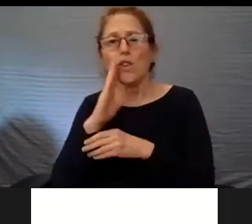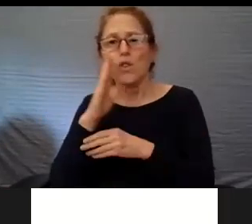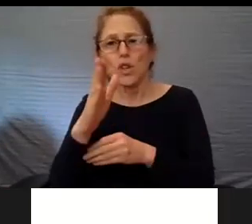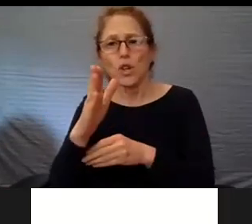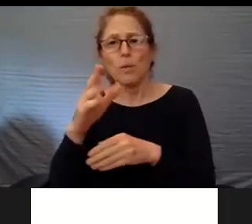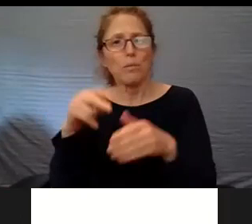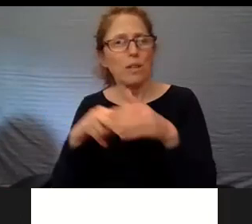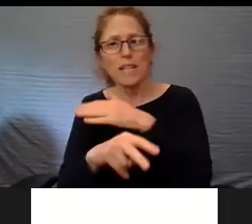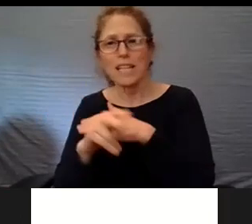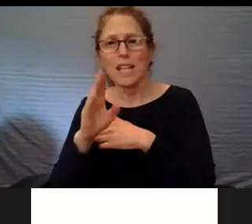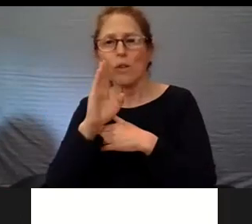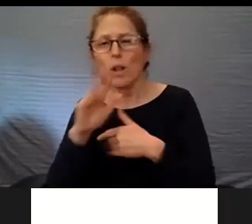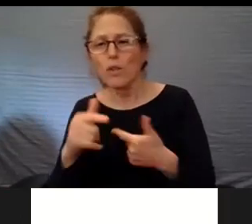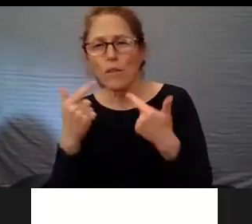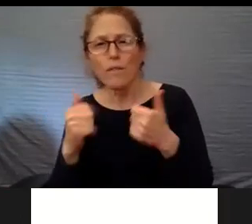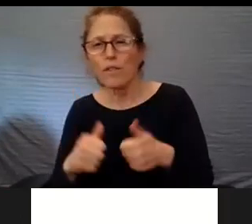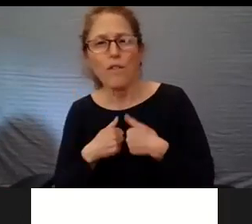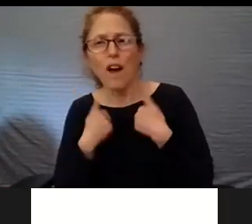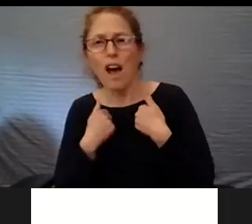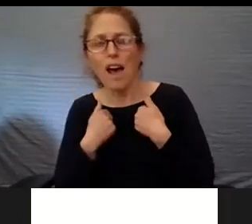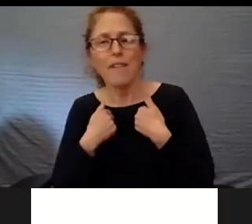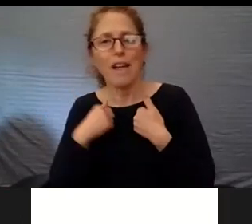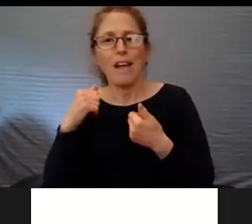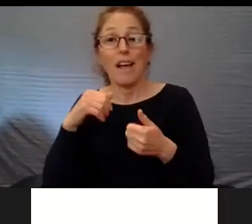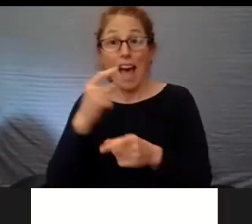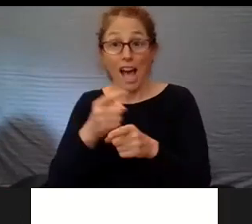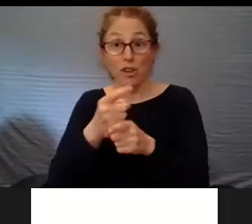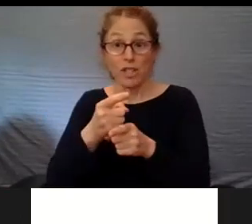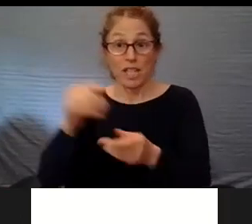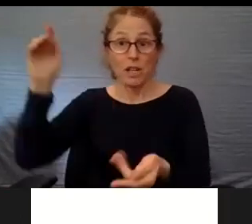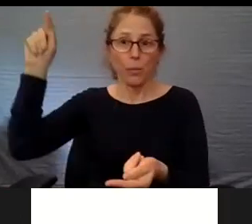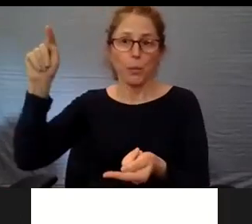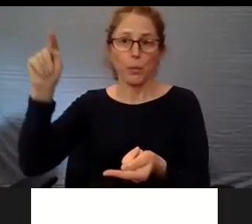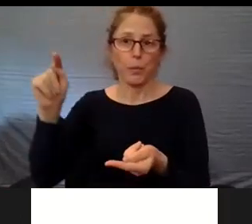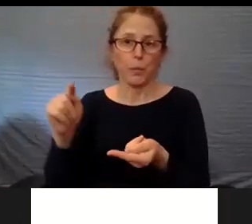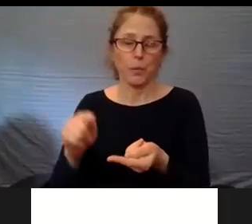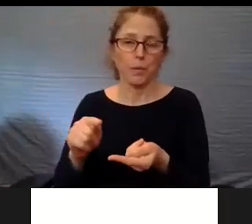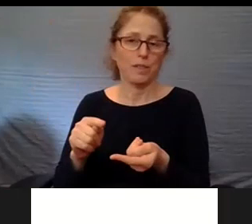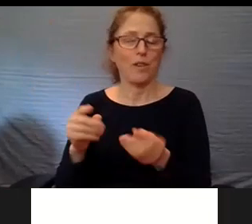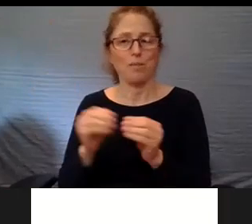the less accurate it's going to be, and therefore, the more likely it is that you're not actually